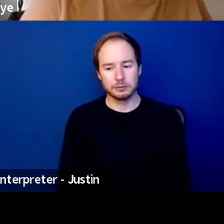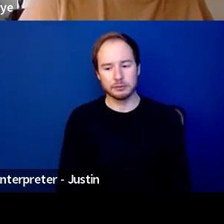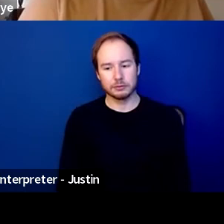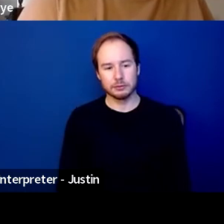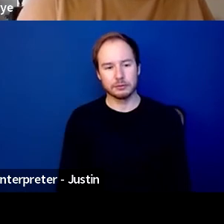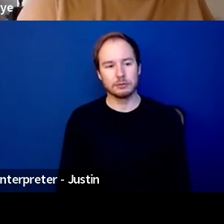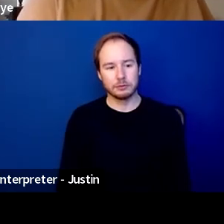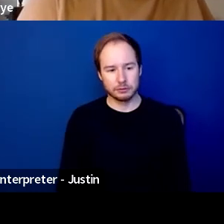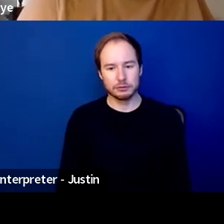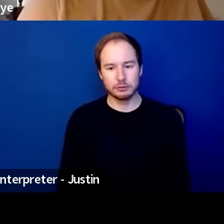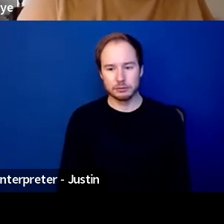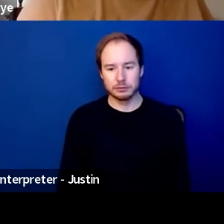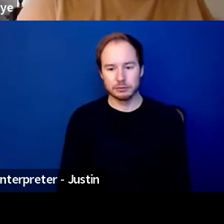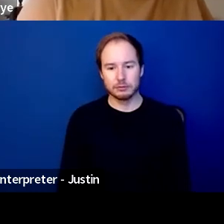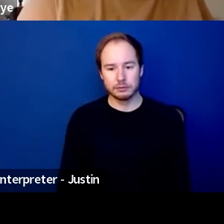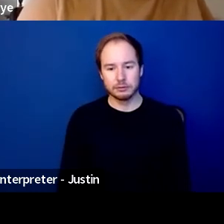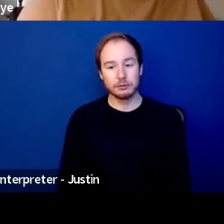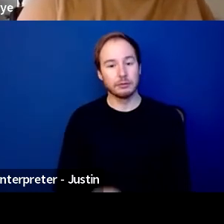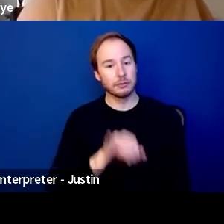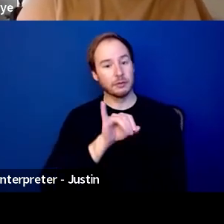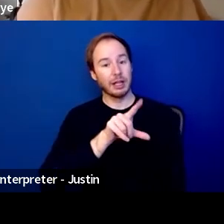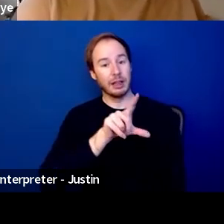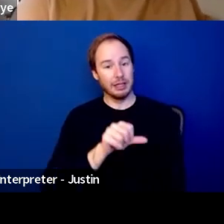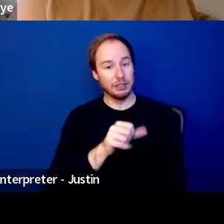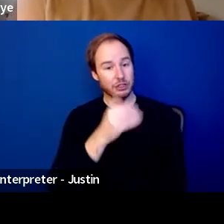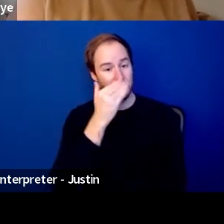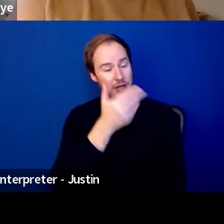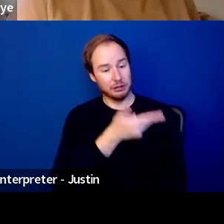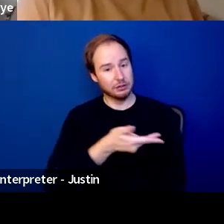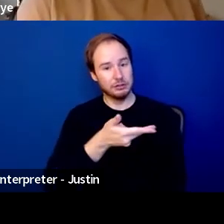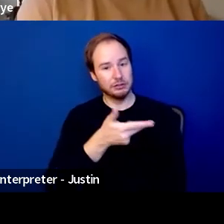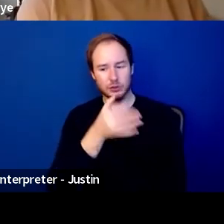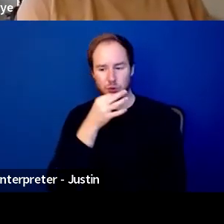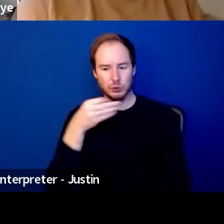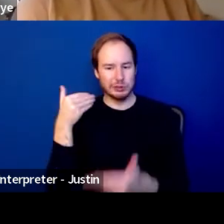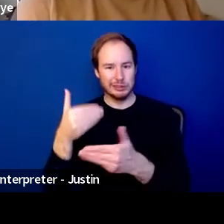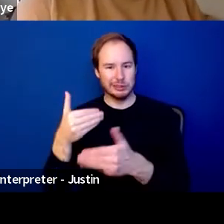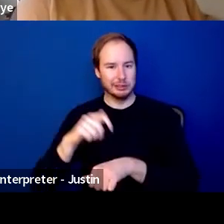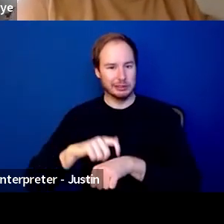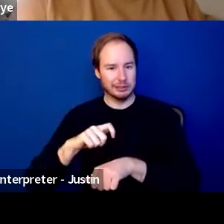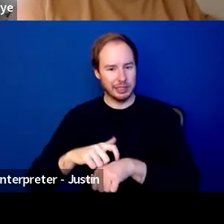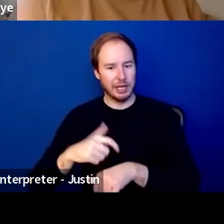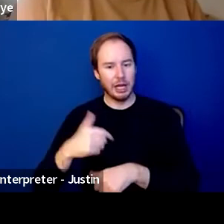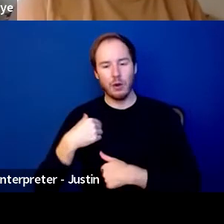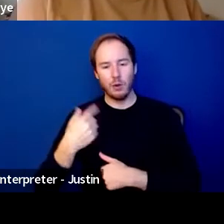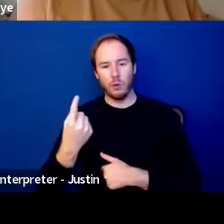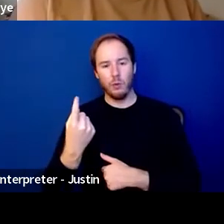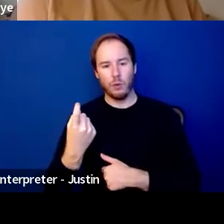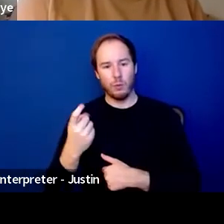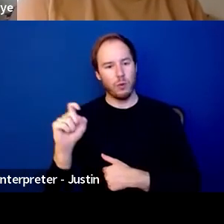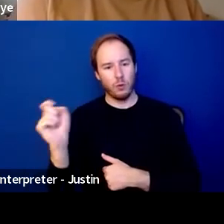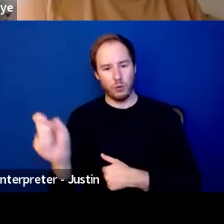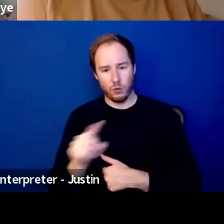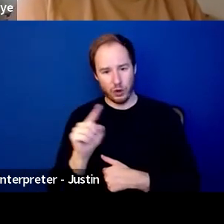Thank you so much, Chad, Liz and Ashley. We are getting close to time, but we had a question that we wanted to ask you about.